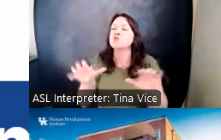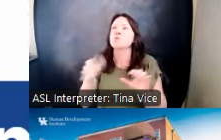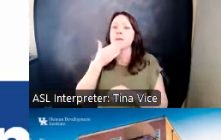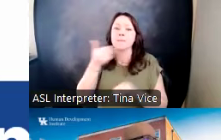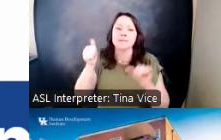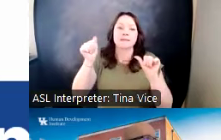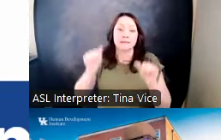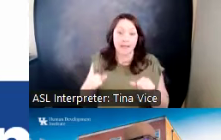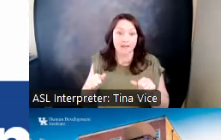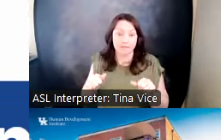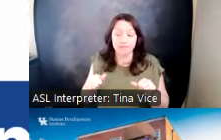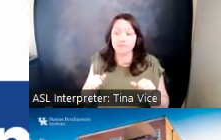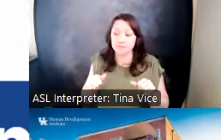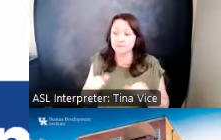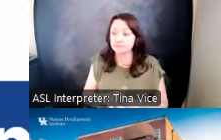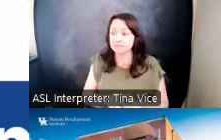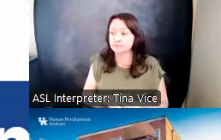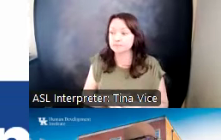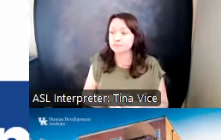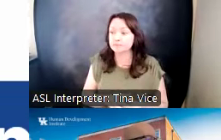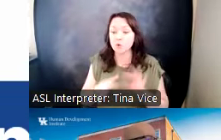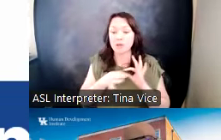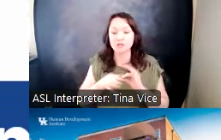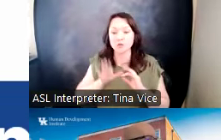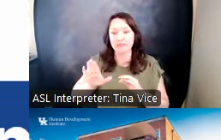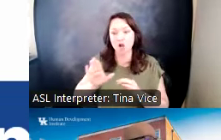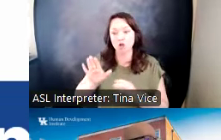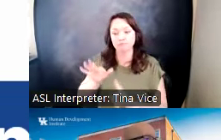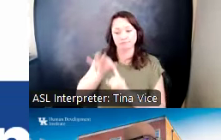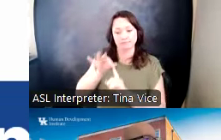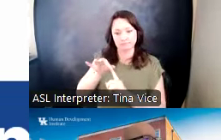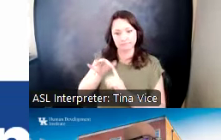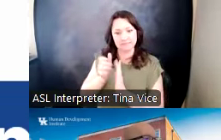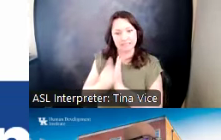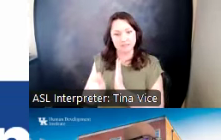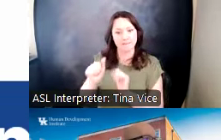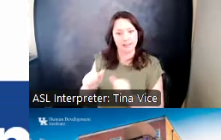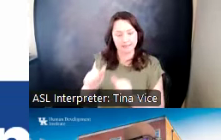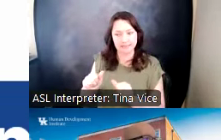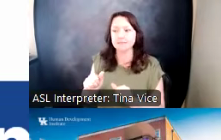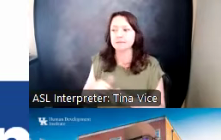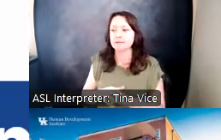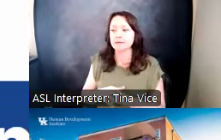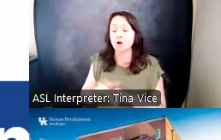based on what they are able to do as well as asking for support from a health